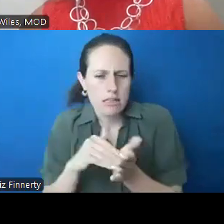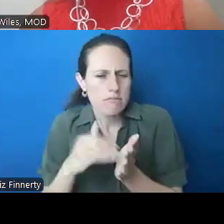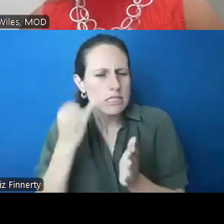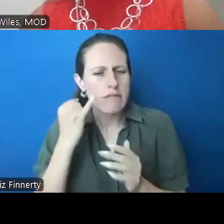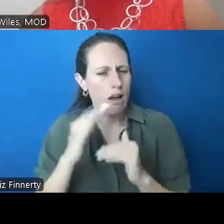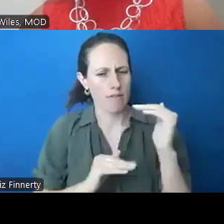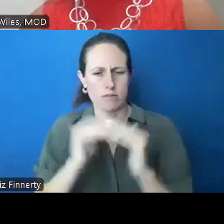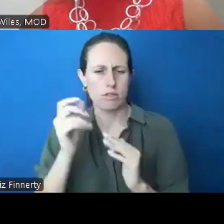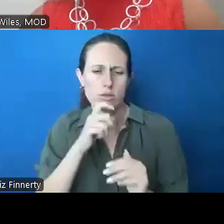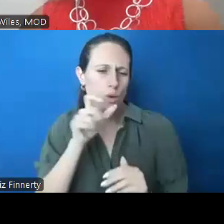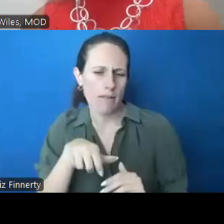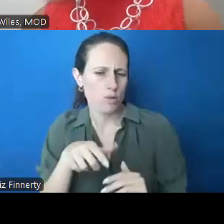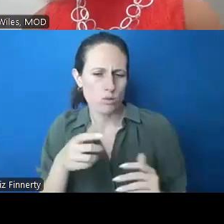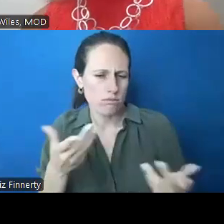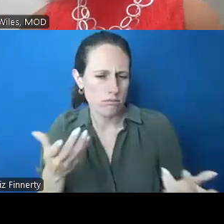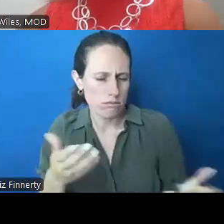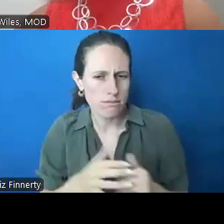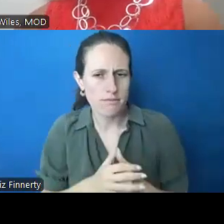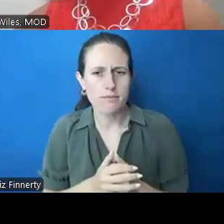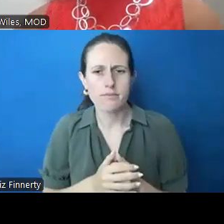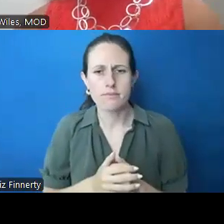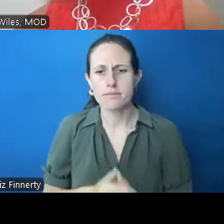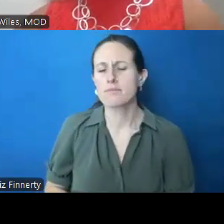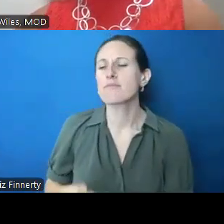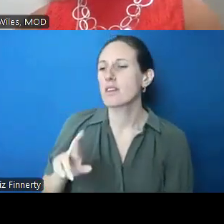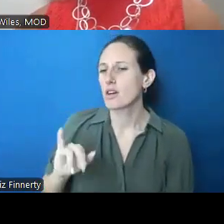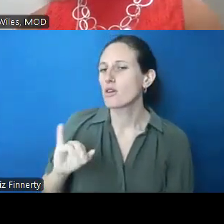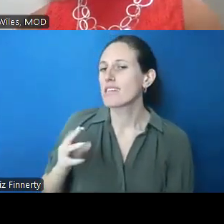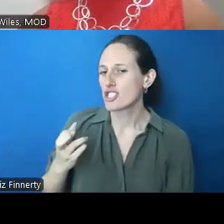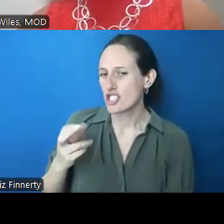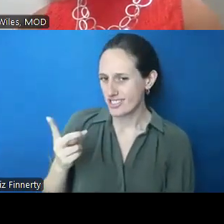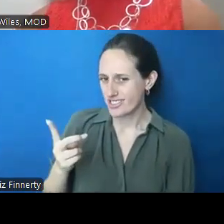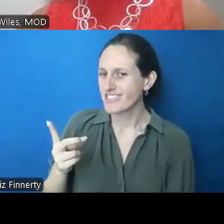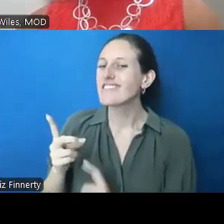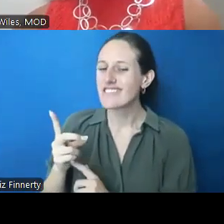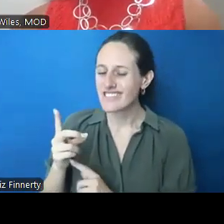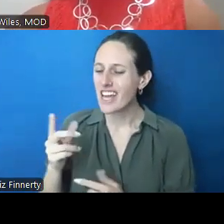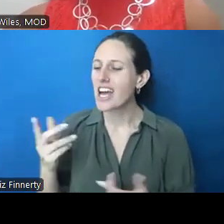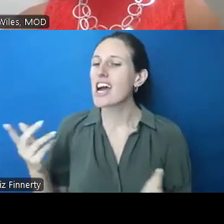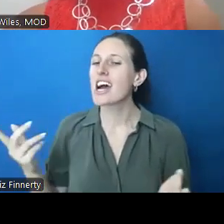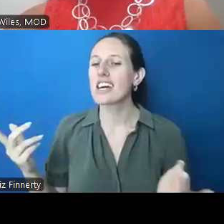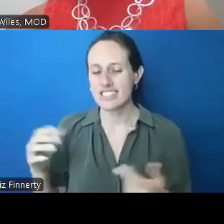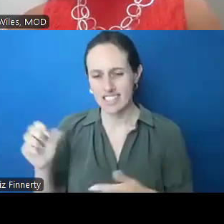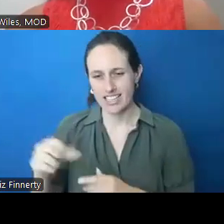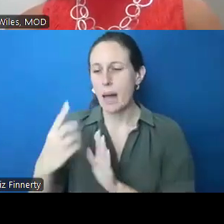are comfortable doing so. Richard: Like I said, I was discriminated against once and at that time, I never identified